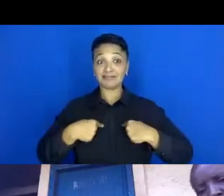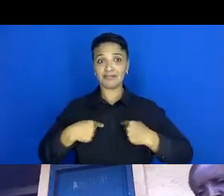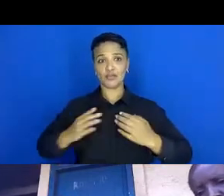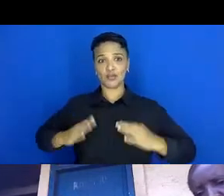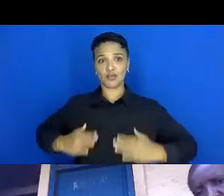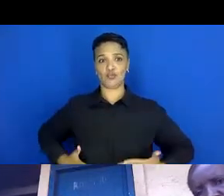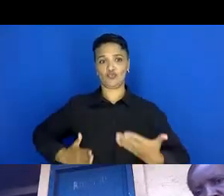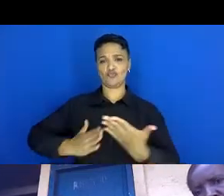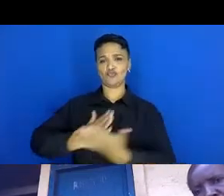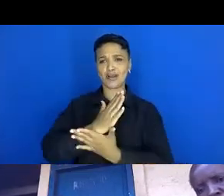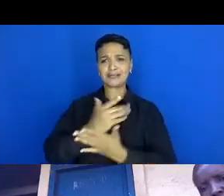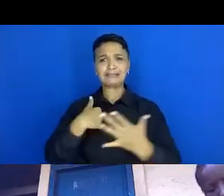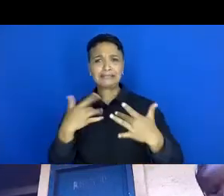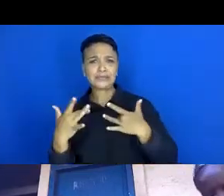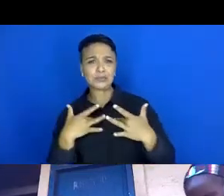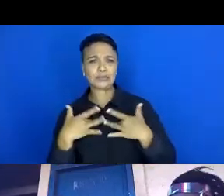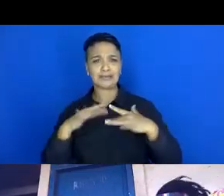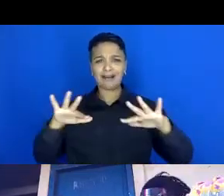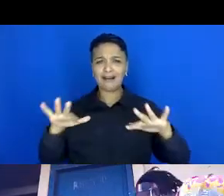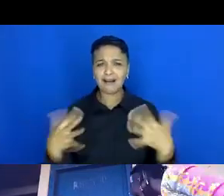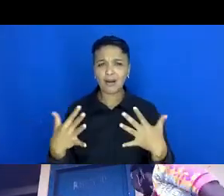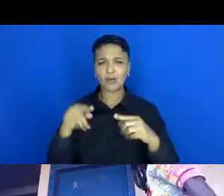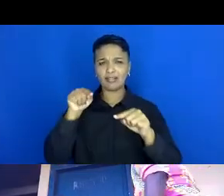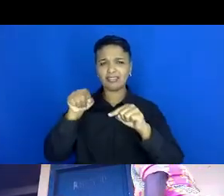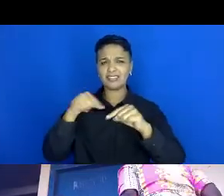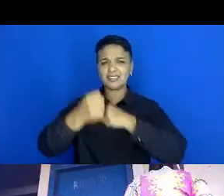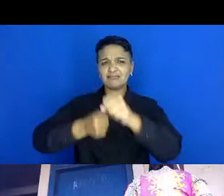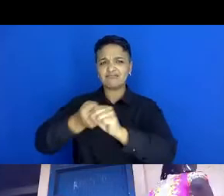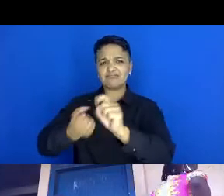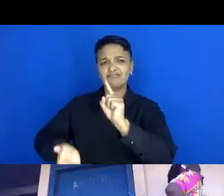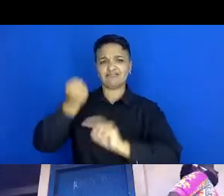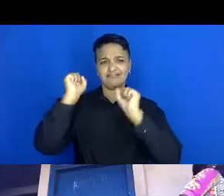at the same time to participate to participate in all the side events